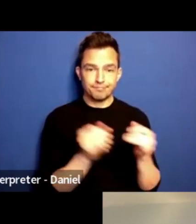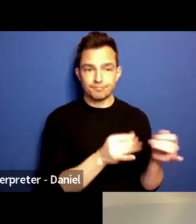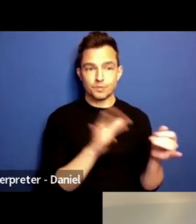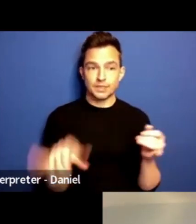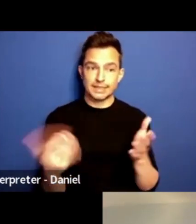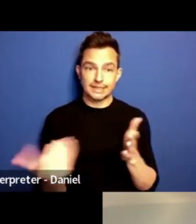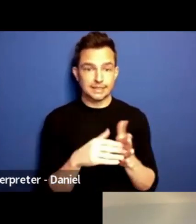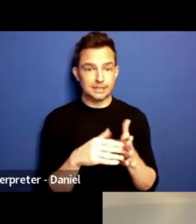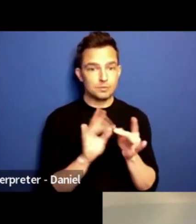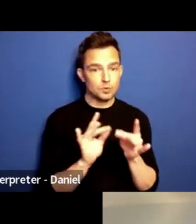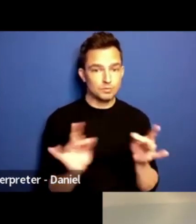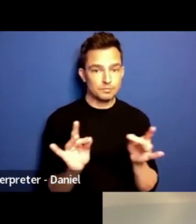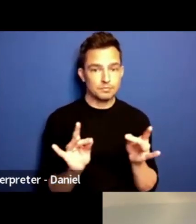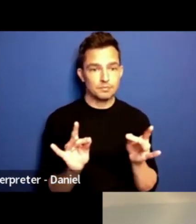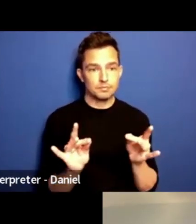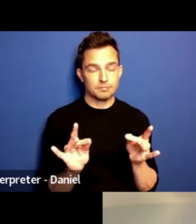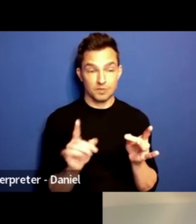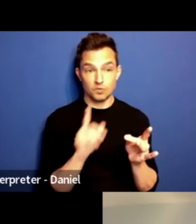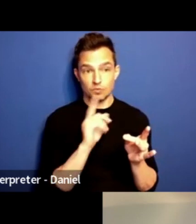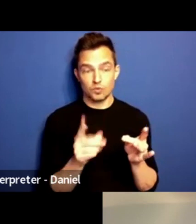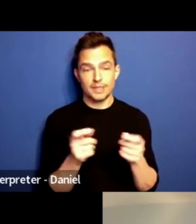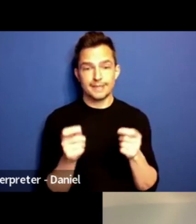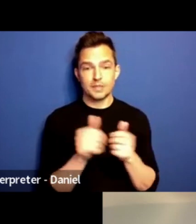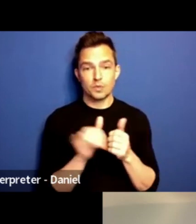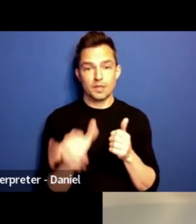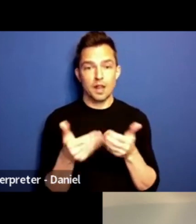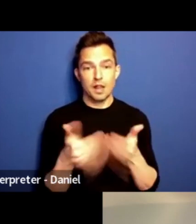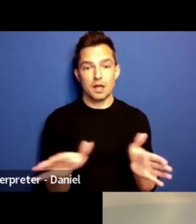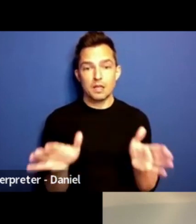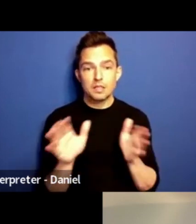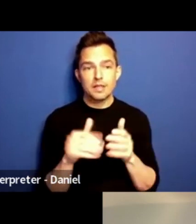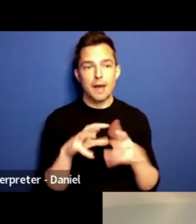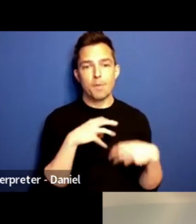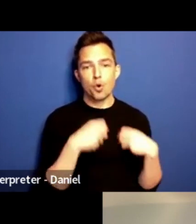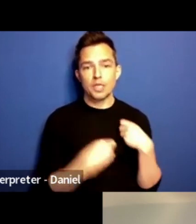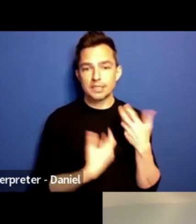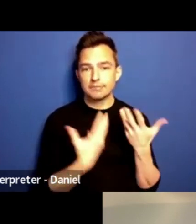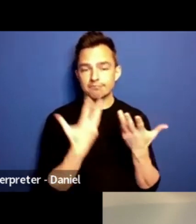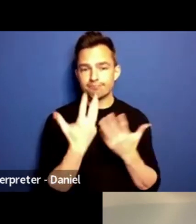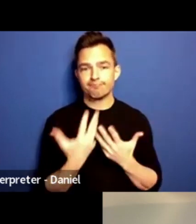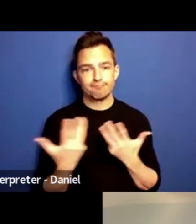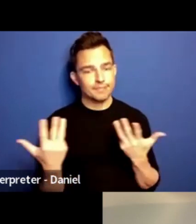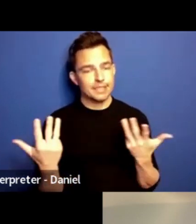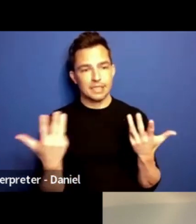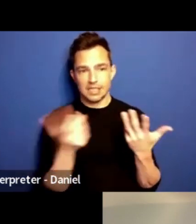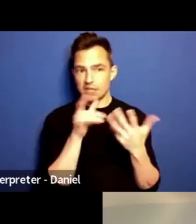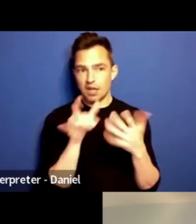brought up, and also is to that dealing with that, that loss and that mourning. And it's not just the same thing being fed to